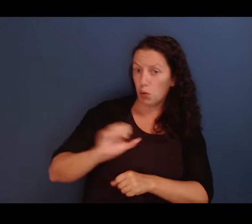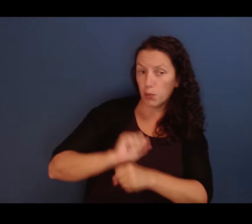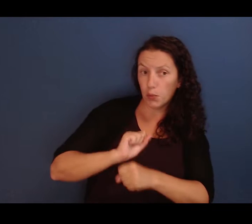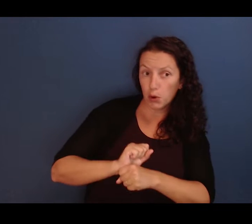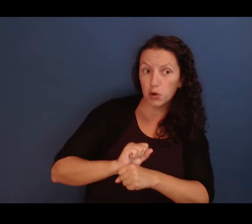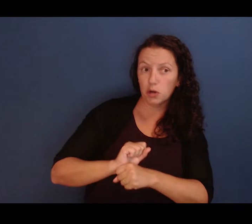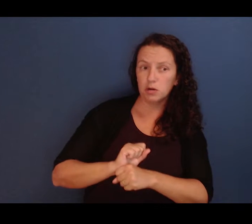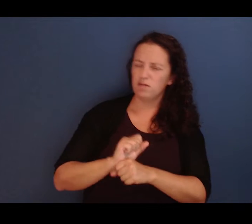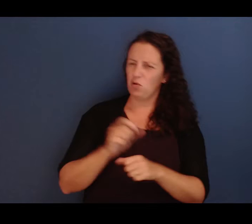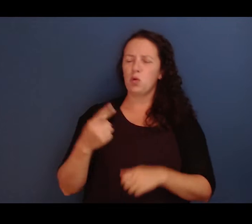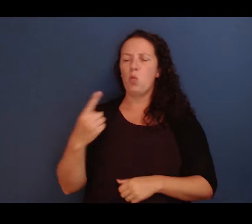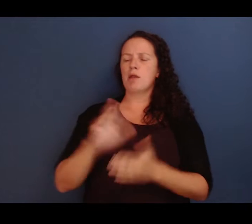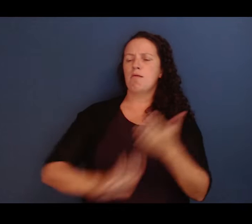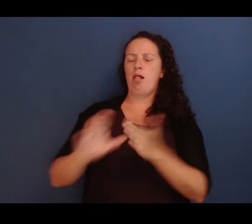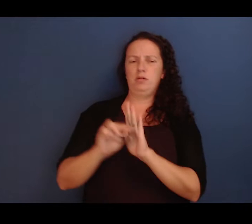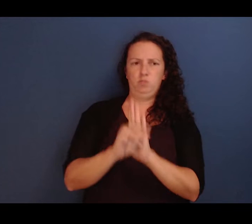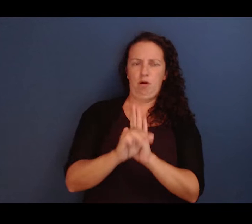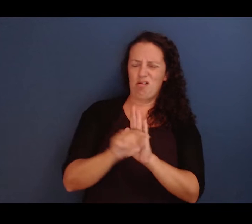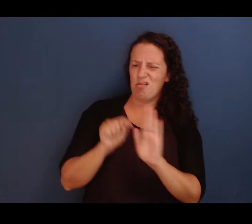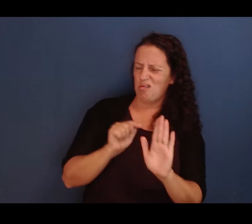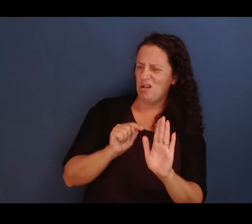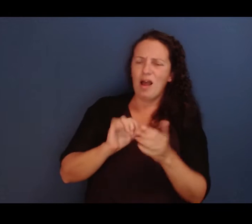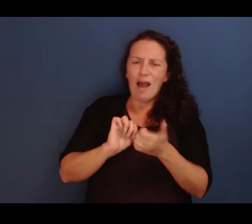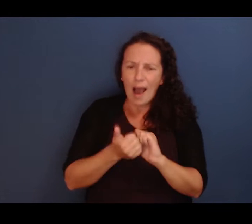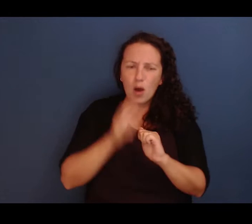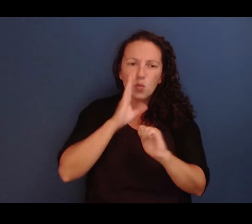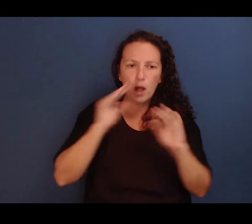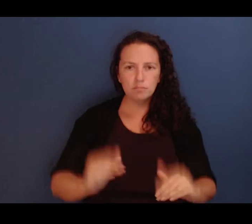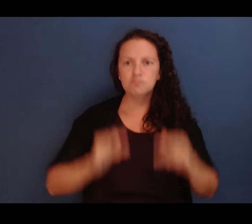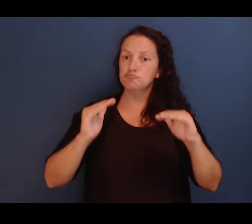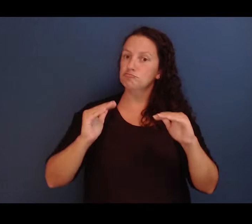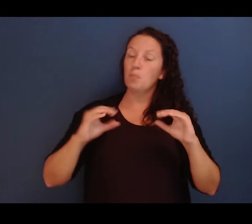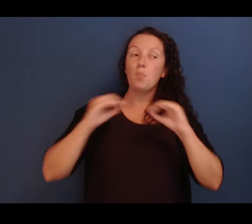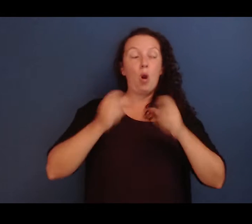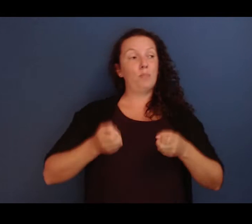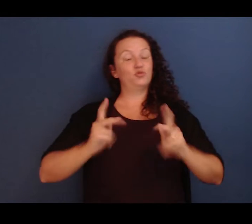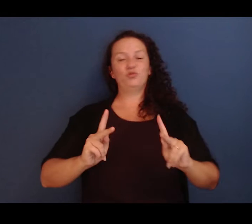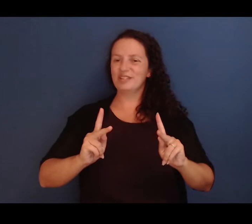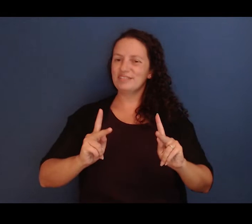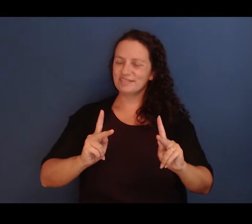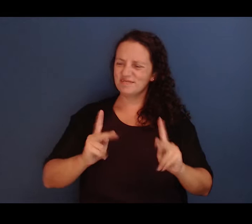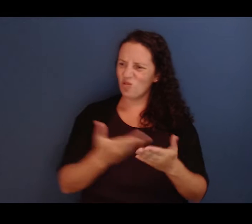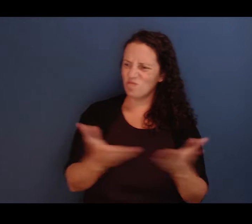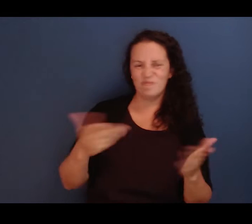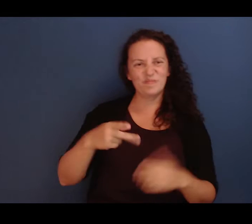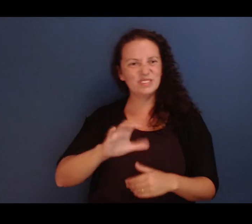your work in the One College model help create new and enhanced opportunities for PCC students